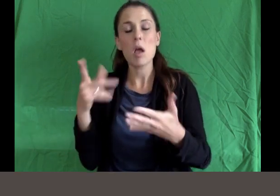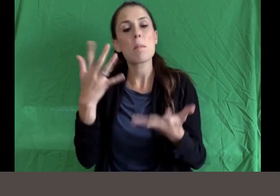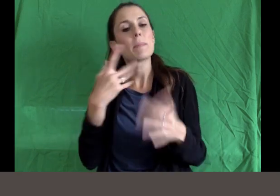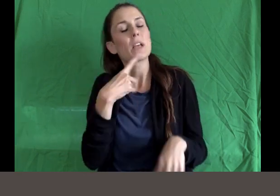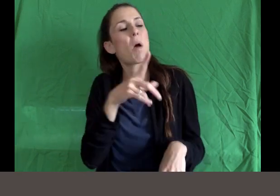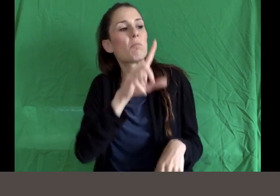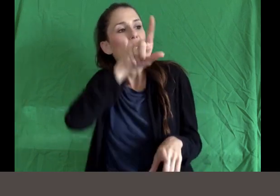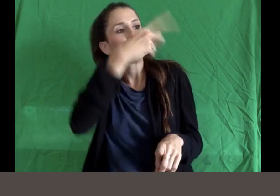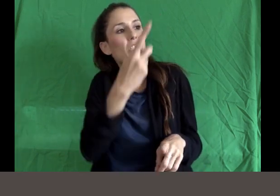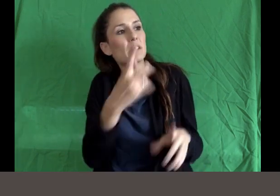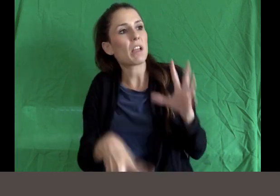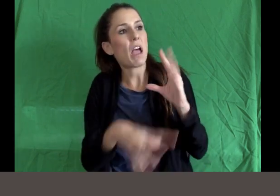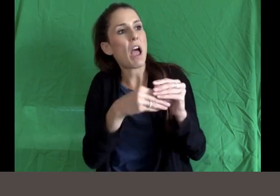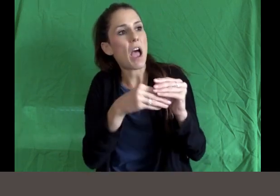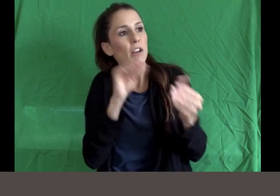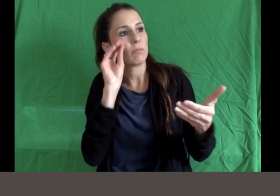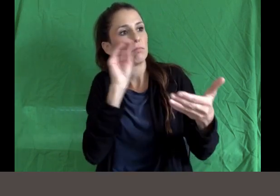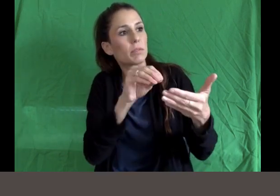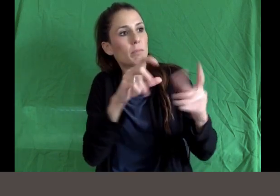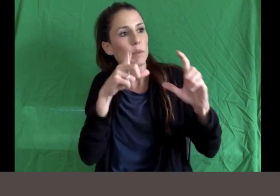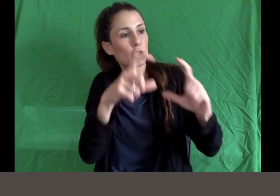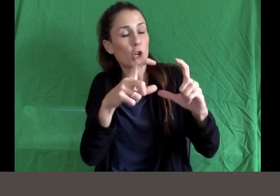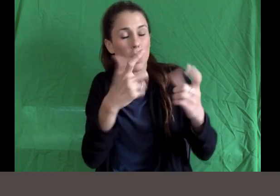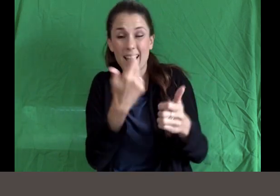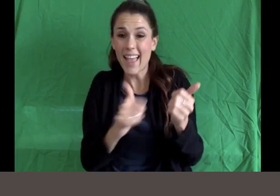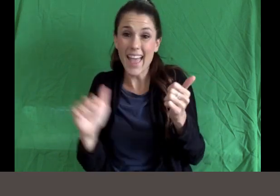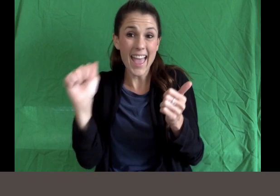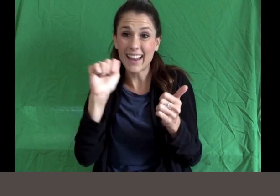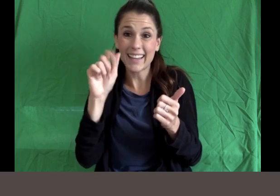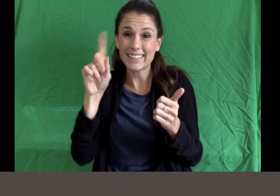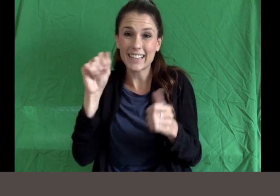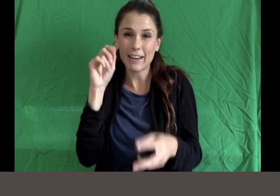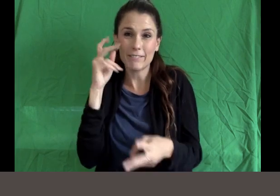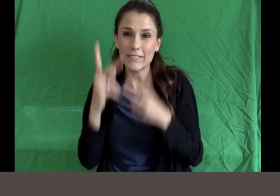any data visualization tool kit should be able to do this well all of a sudden if I just